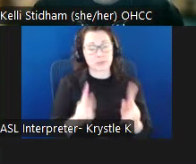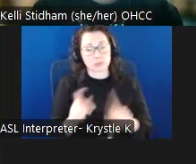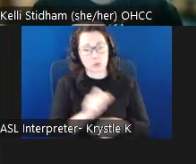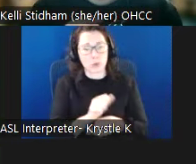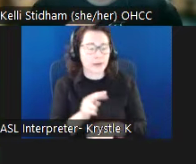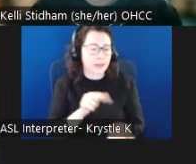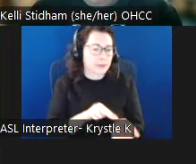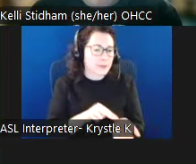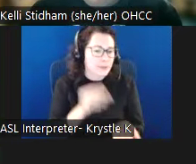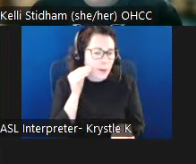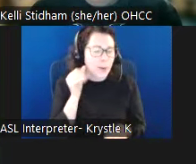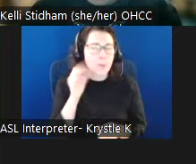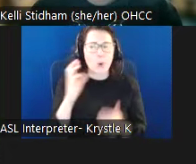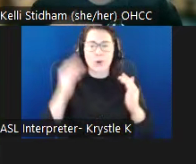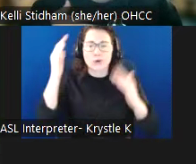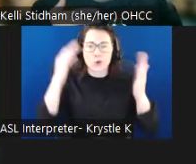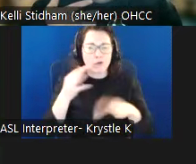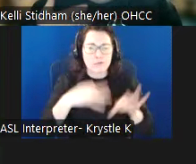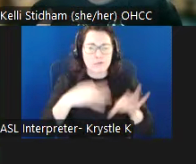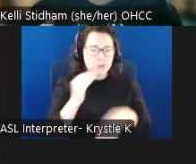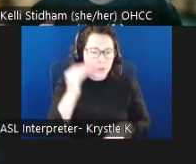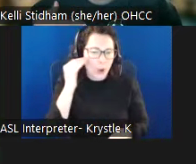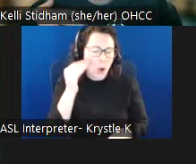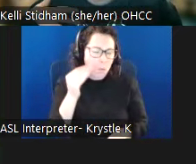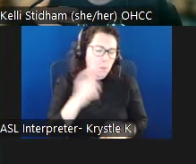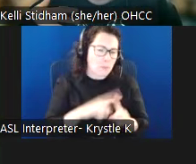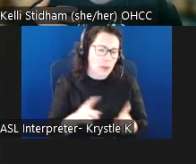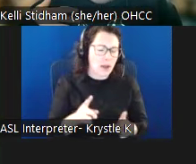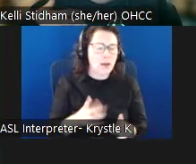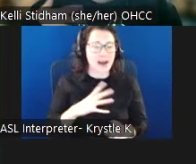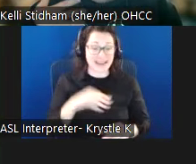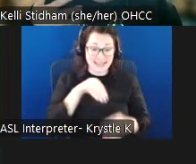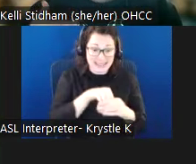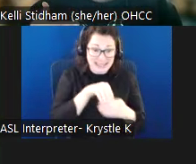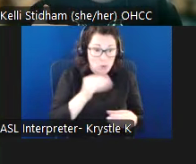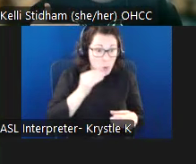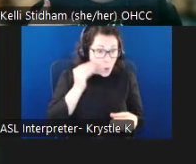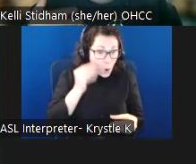home or in an adult foster home but for